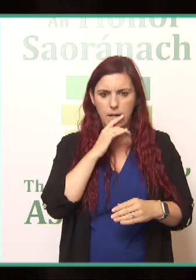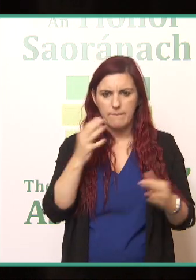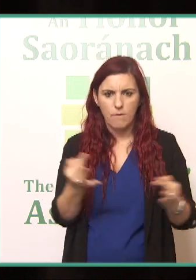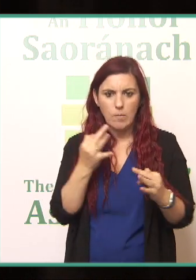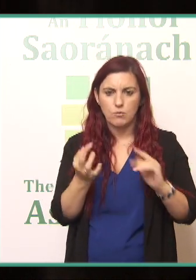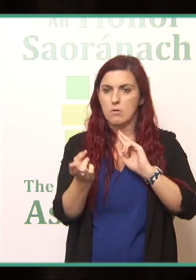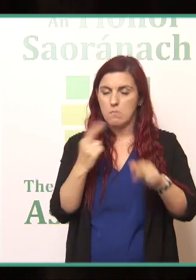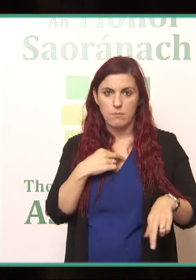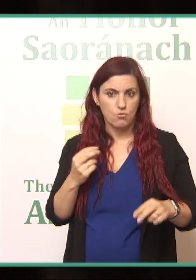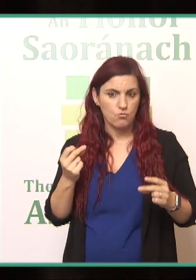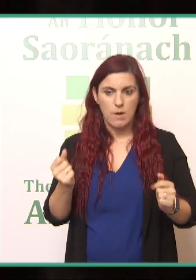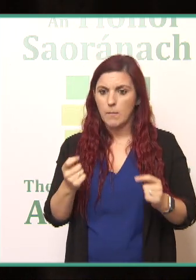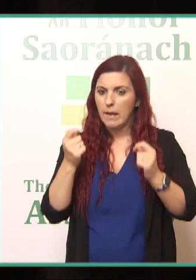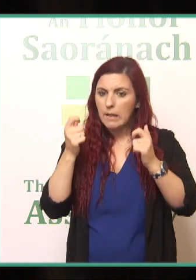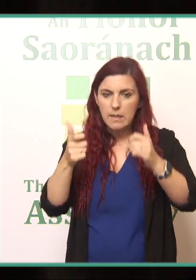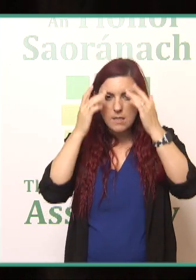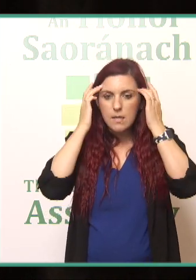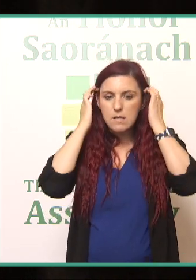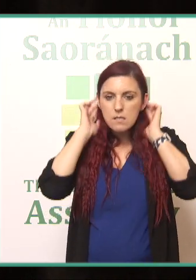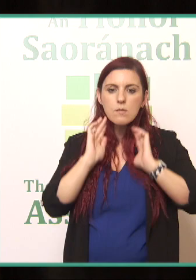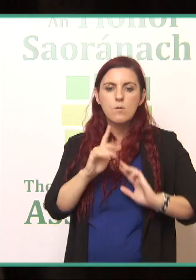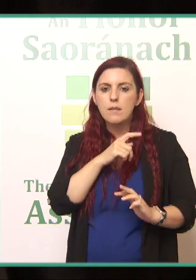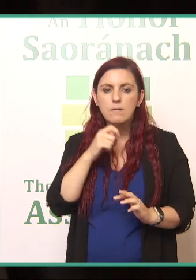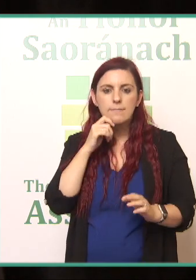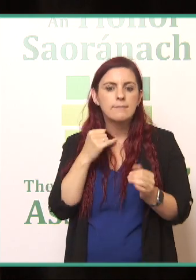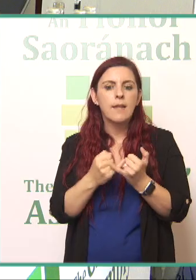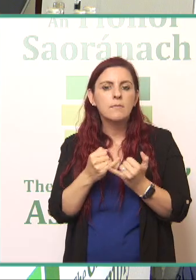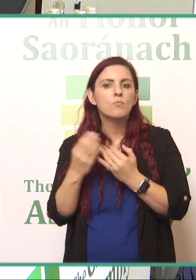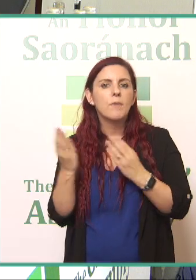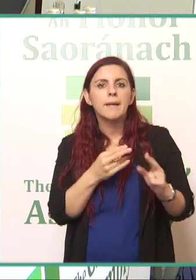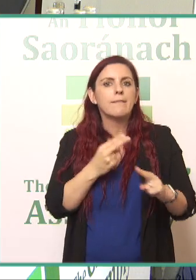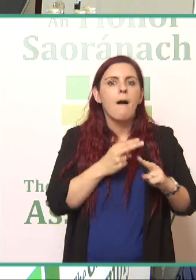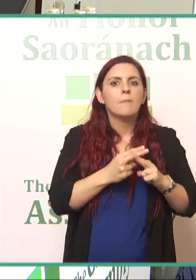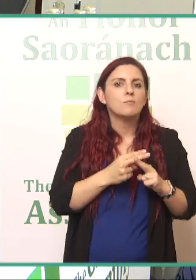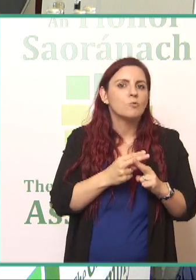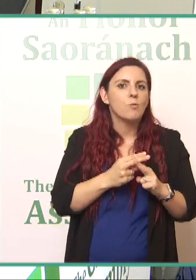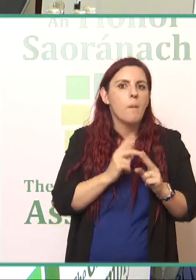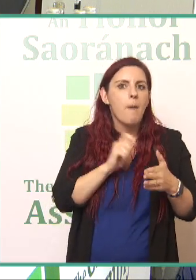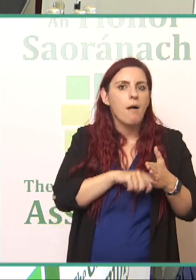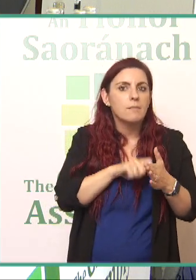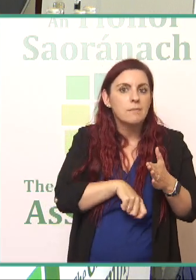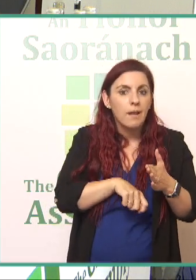pretty much and very easily because we said to them it's like bringing around a little Mart when you bring around the Mart the better the condition the animal the more money you